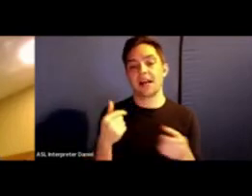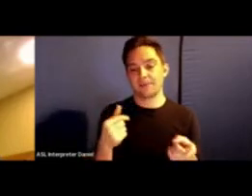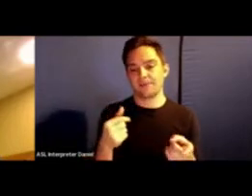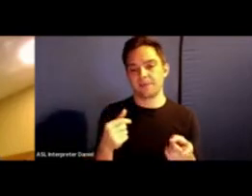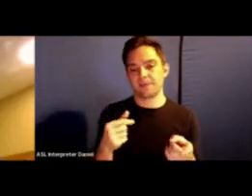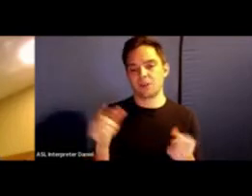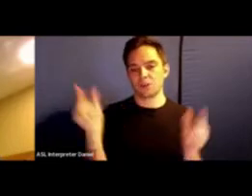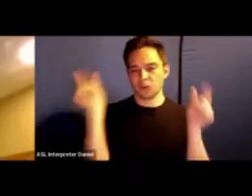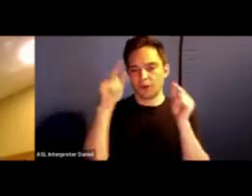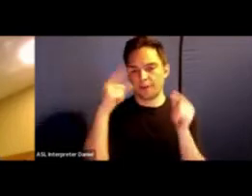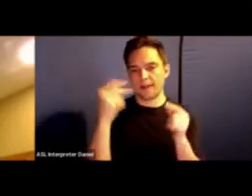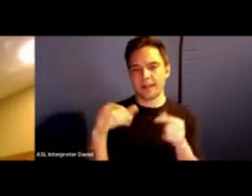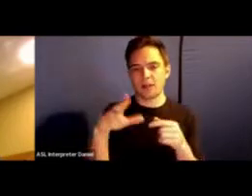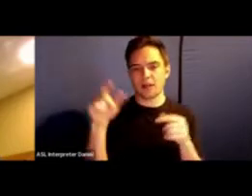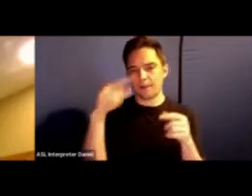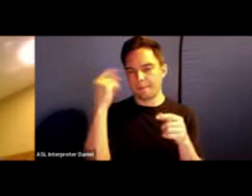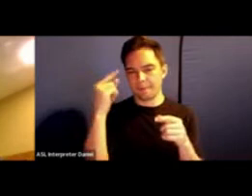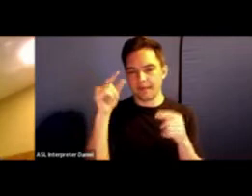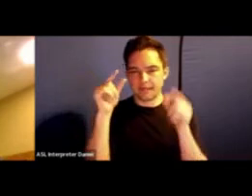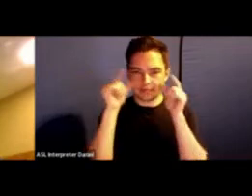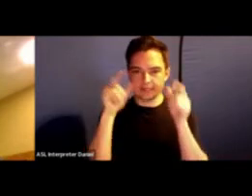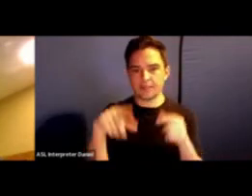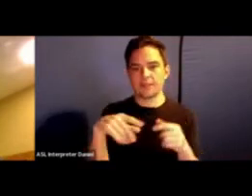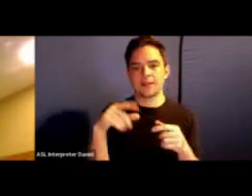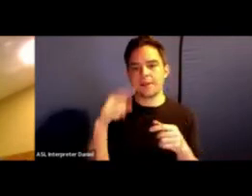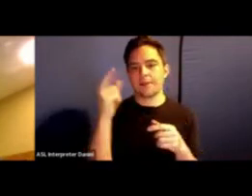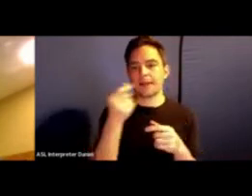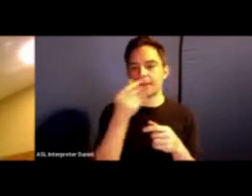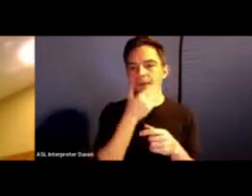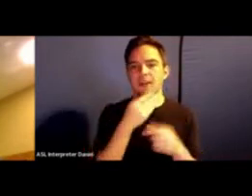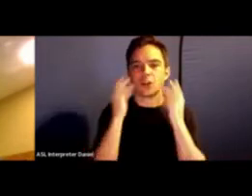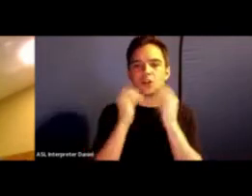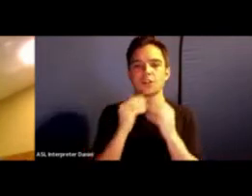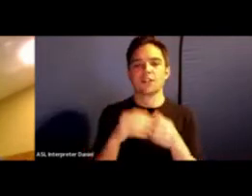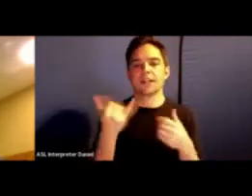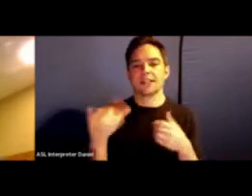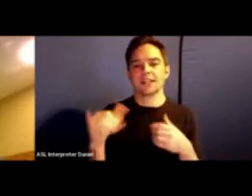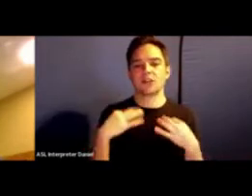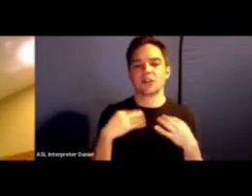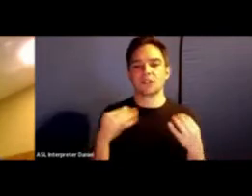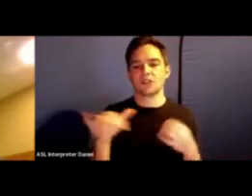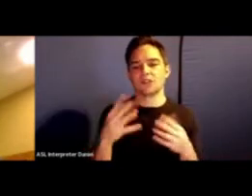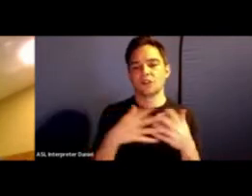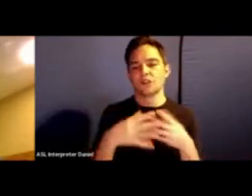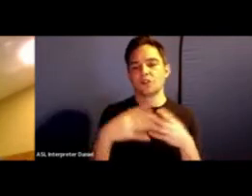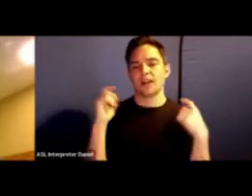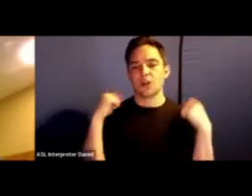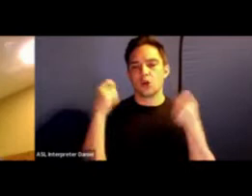hair at work but glasses and I have a black beard. I'm wearing a yellow shirt and a gray hoodie and I'm in front of white walls